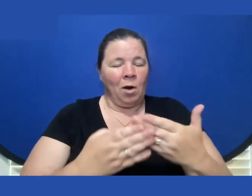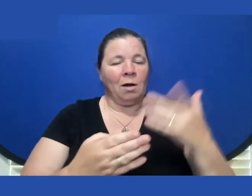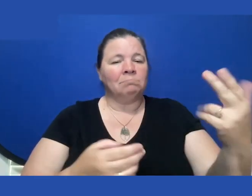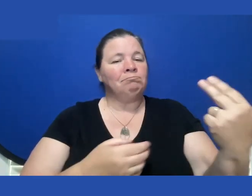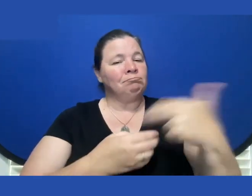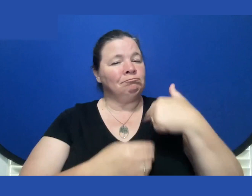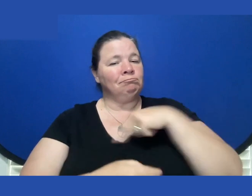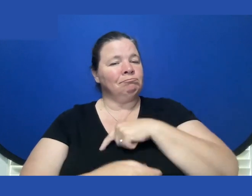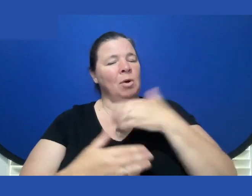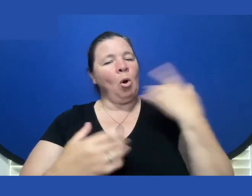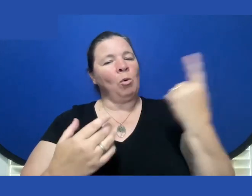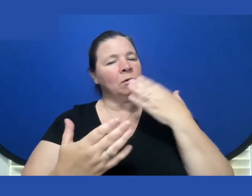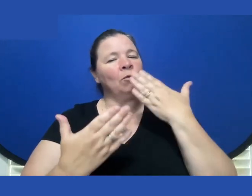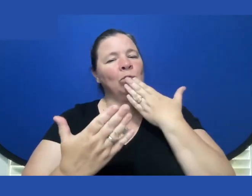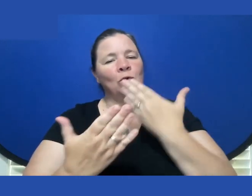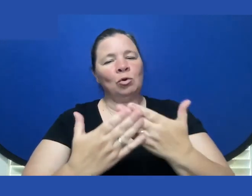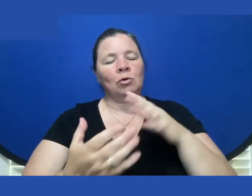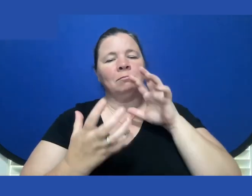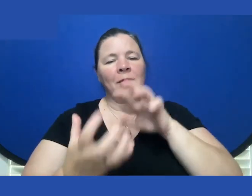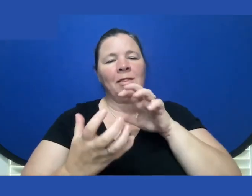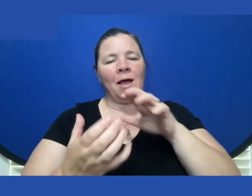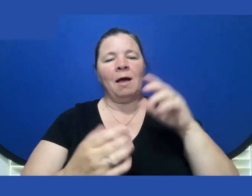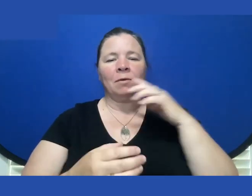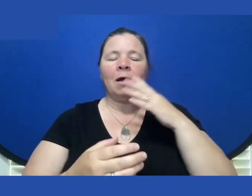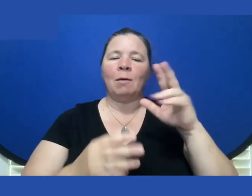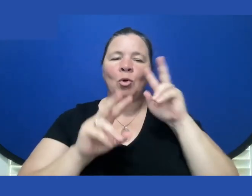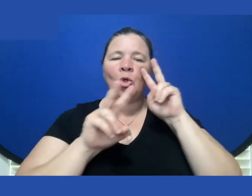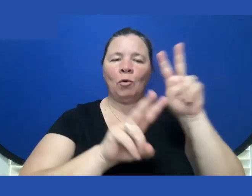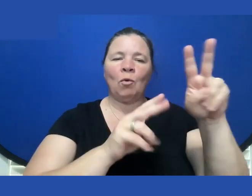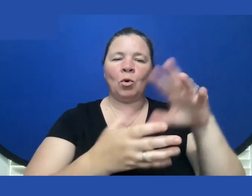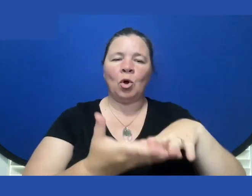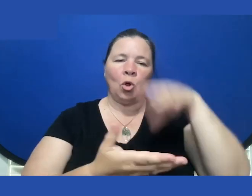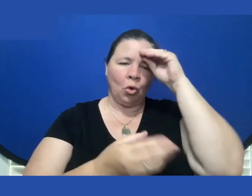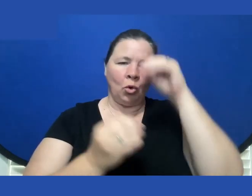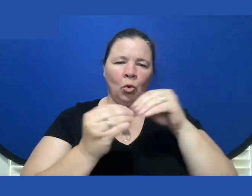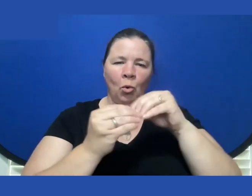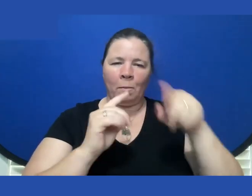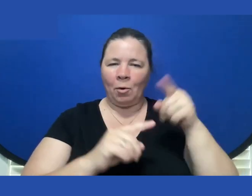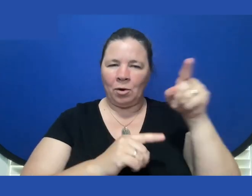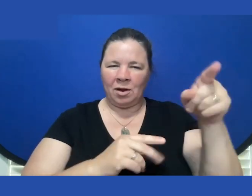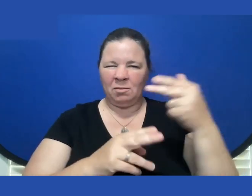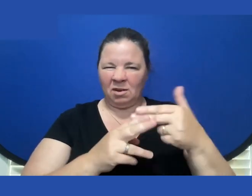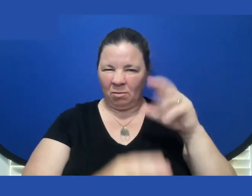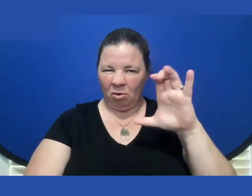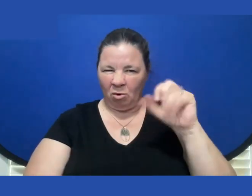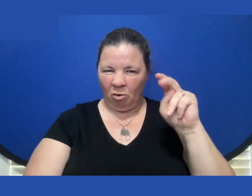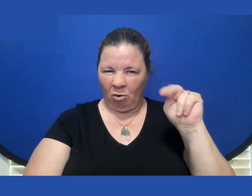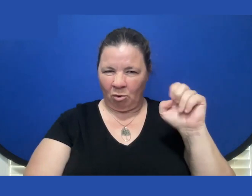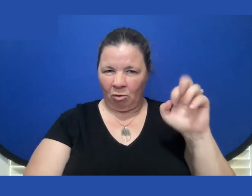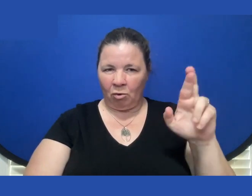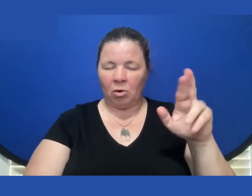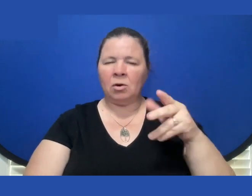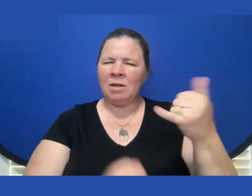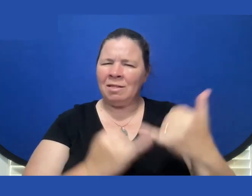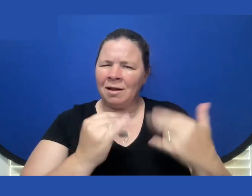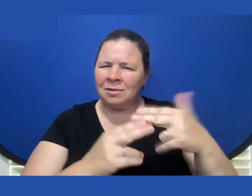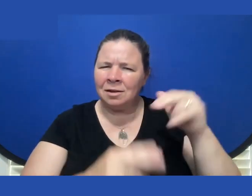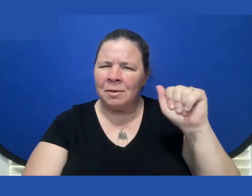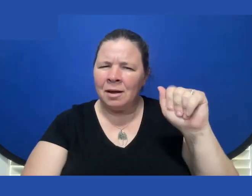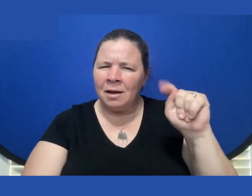and I'm looking forward to hearing more about him. So, Connor, and you know what, Connor, I'm not even sure I'm gonna pronounce your last name correctly, but is it Atchison just as it's spelled?